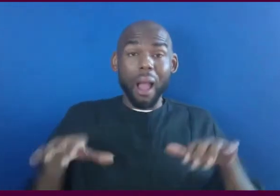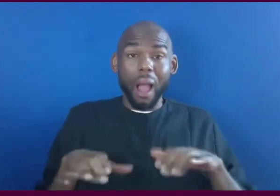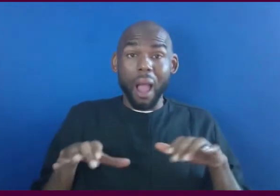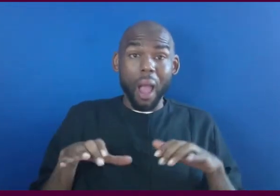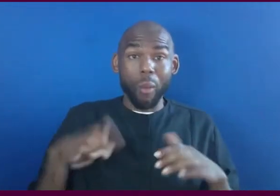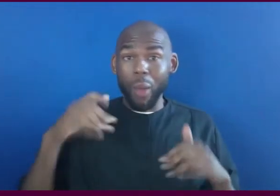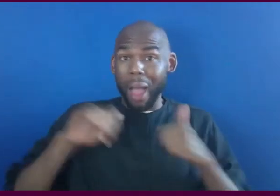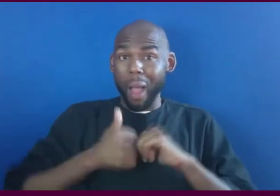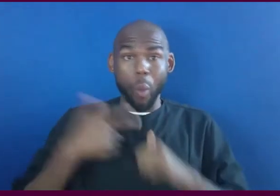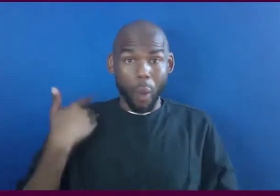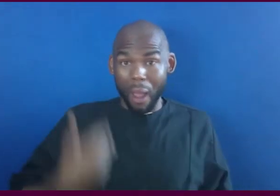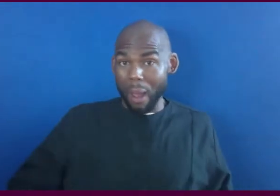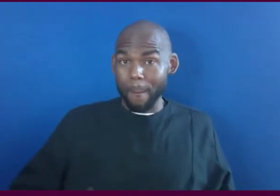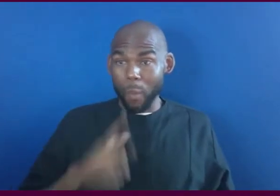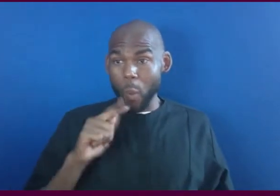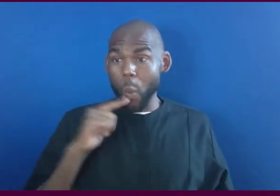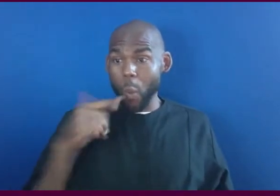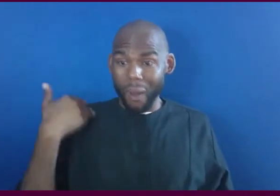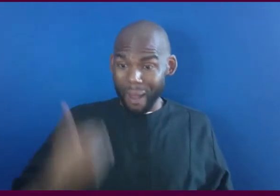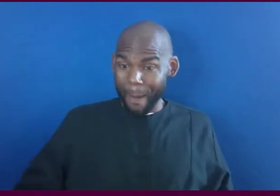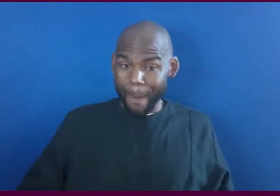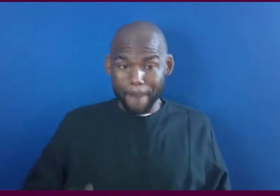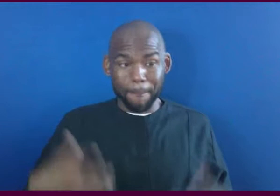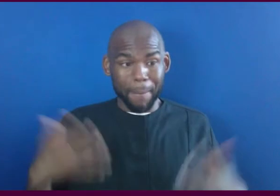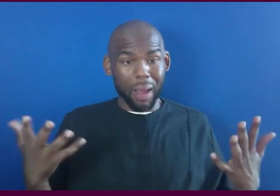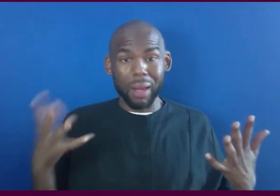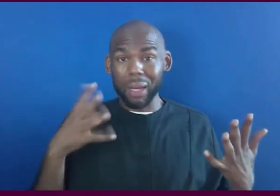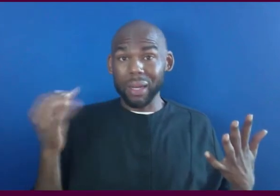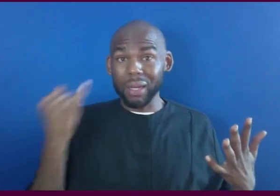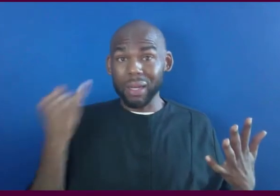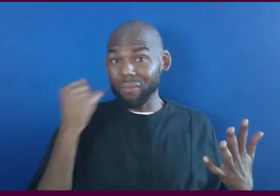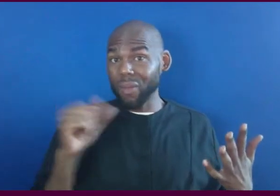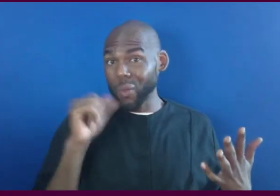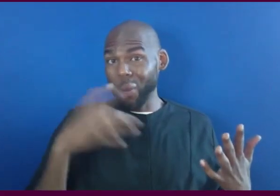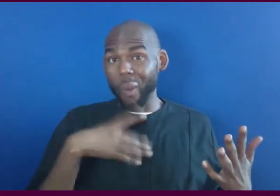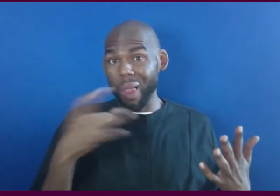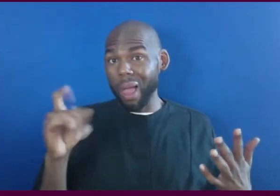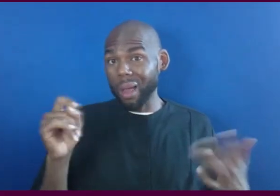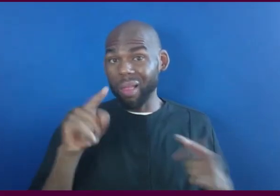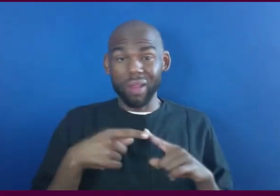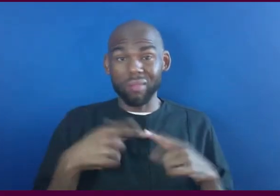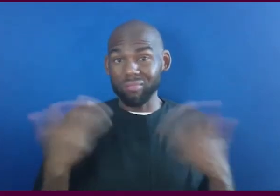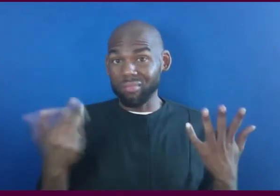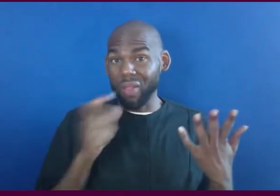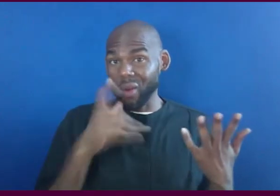way I am and who I am. And if they don't like it, then they don't like it.